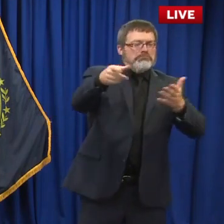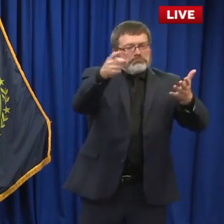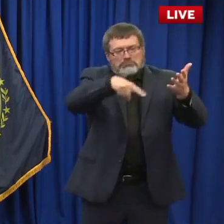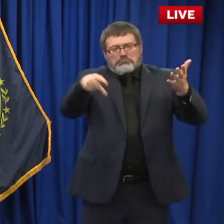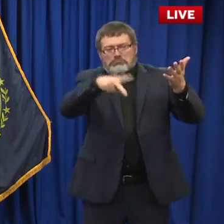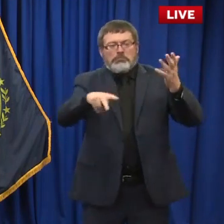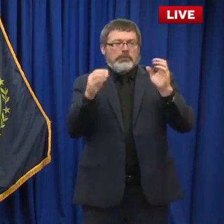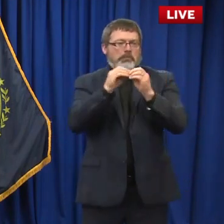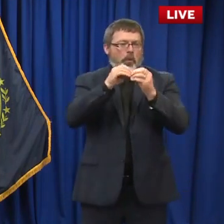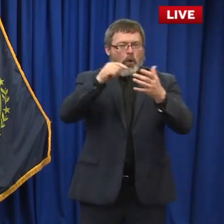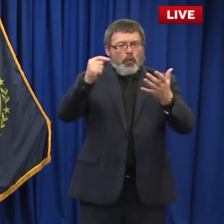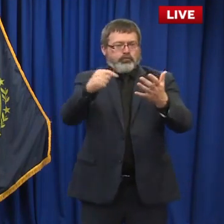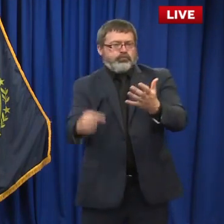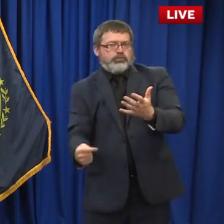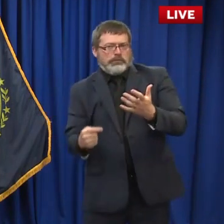LEVEL OF DETAIL, GOING AFTER EVERYTHING WE CAN.